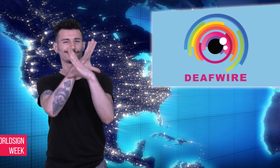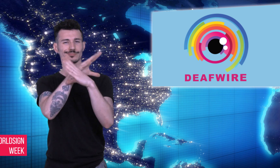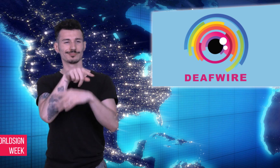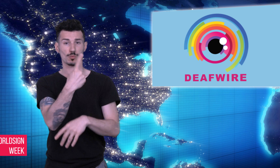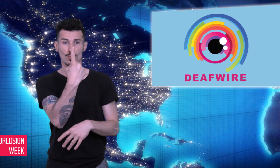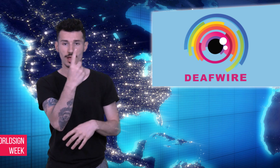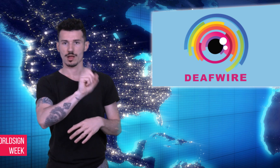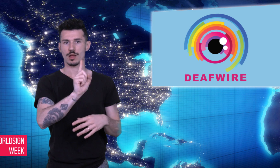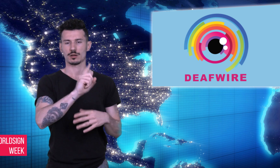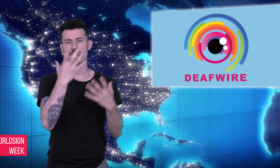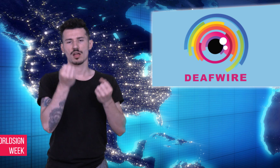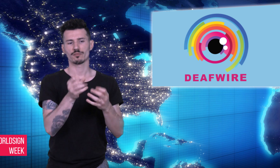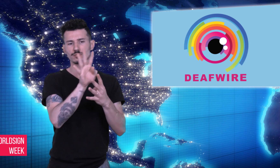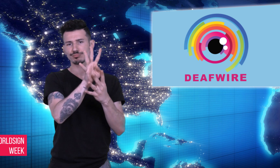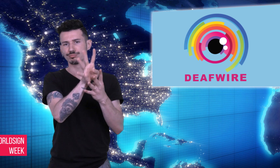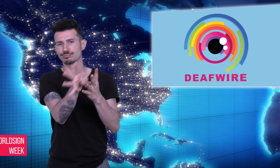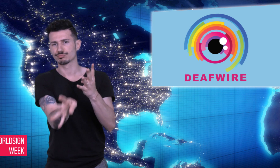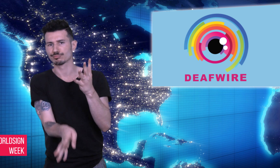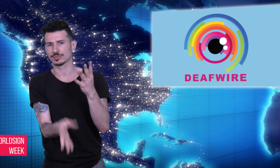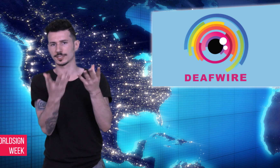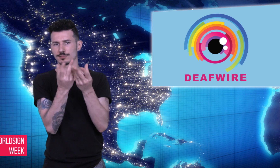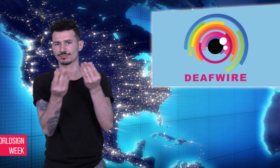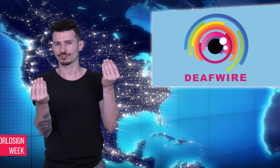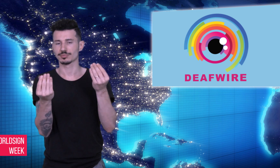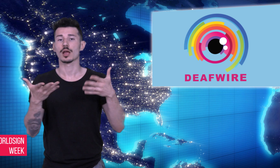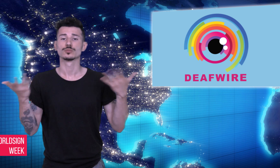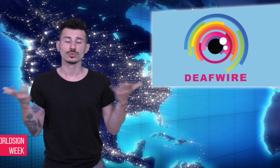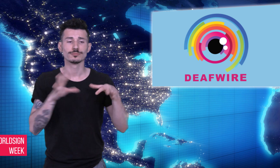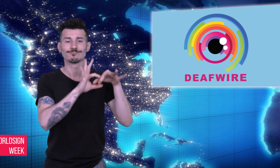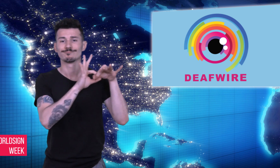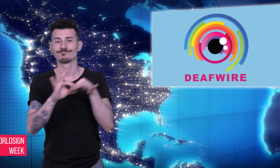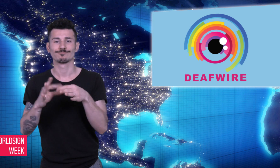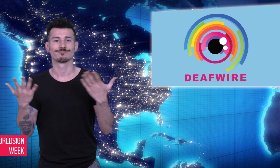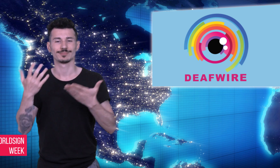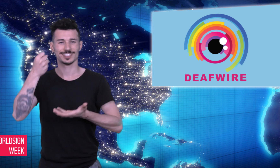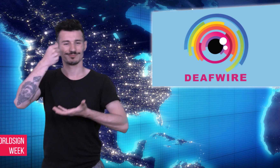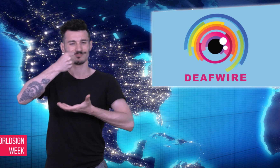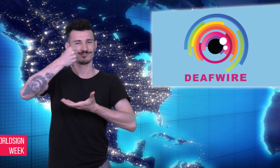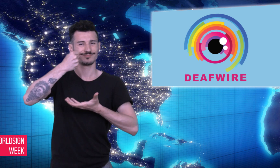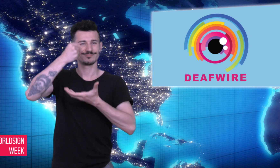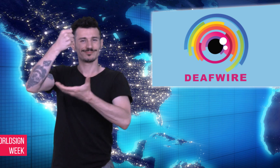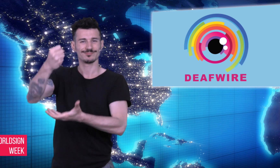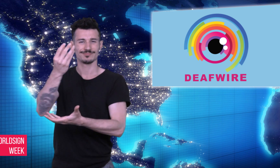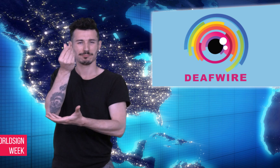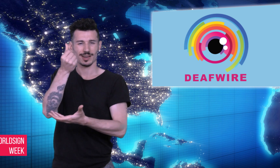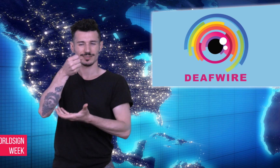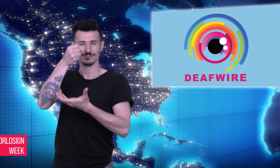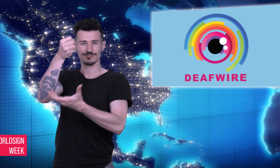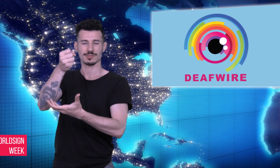‘mainstream technology’. They are